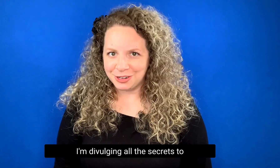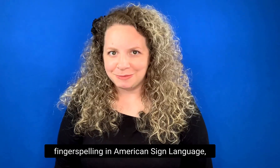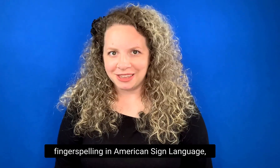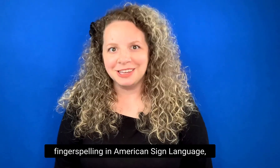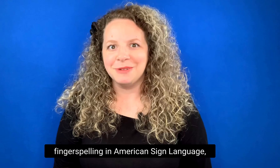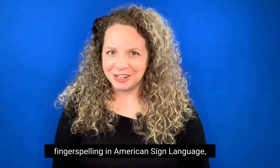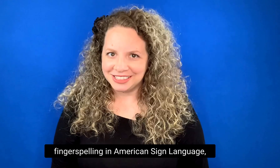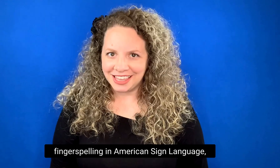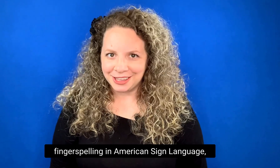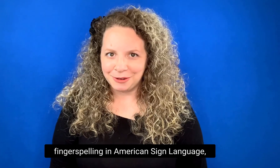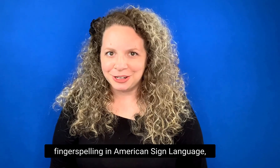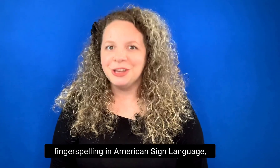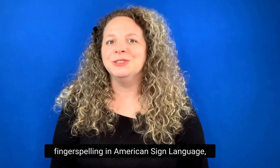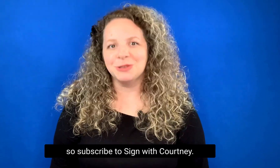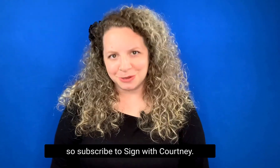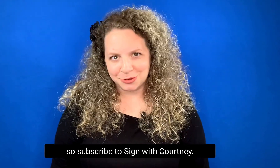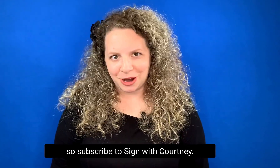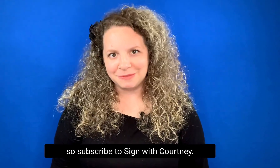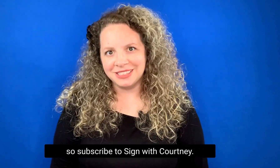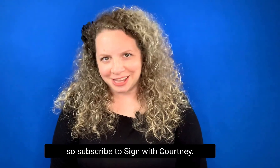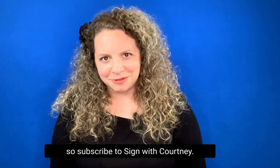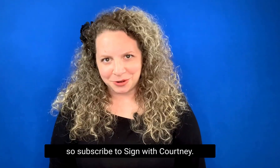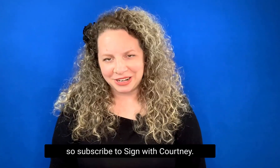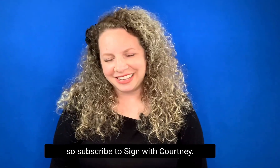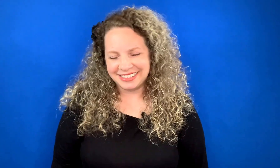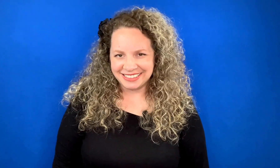to fingerspelling in American Sign Language, so subscribe to Sign with Courtney.